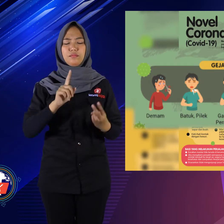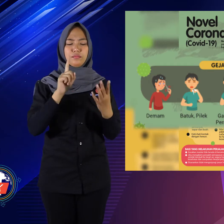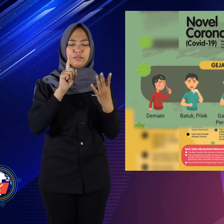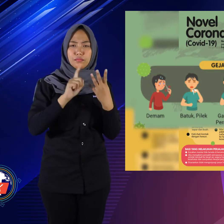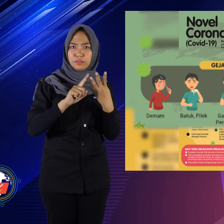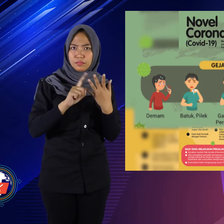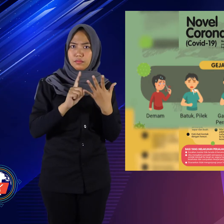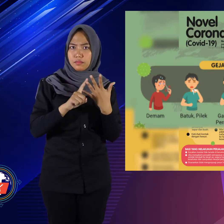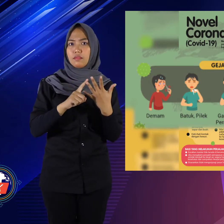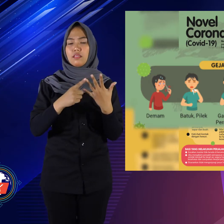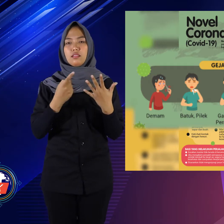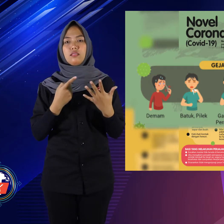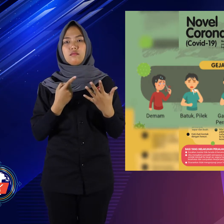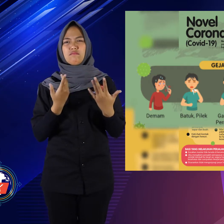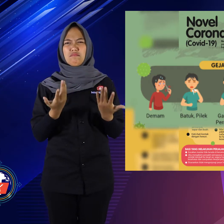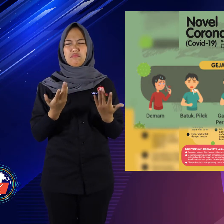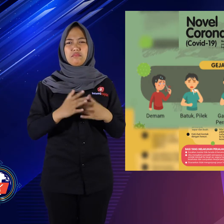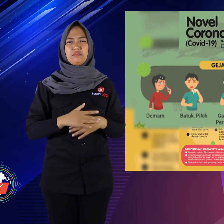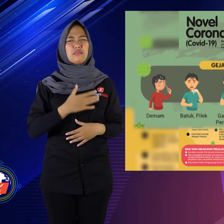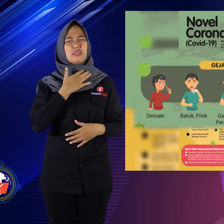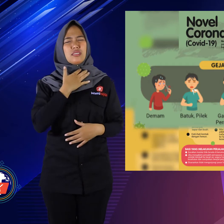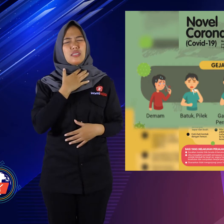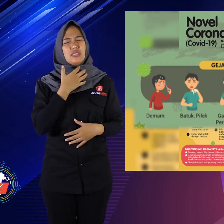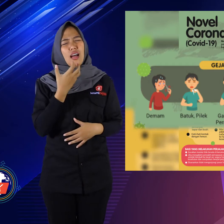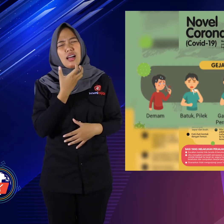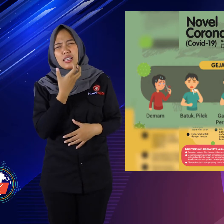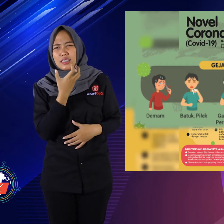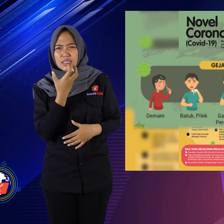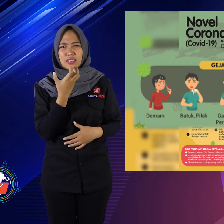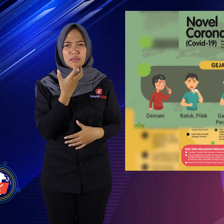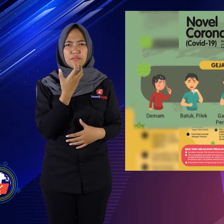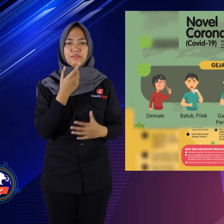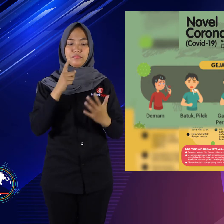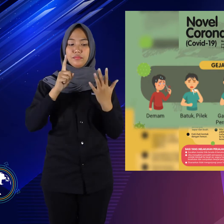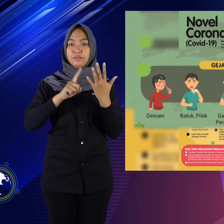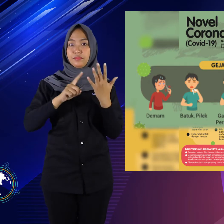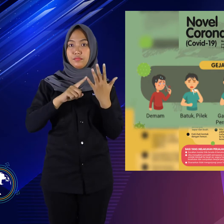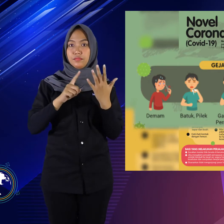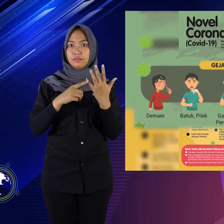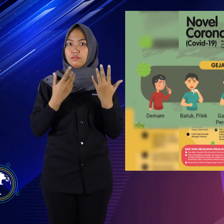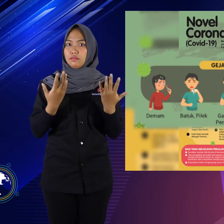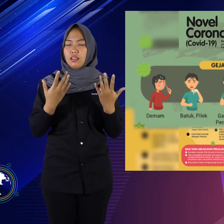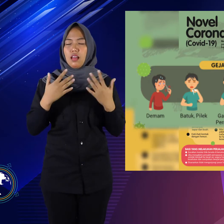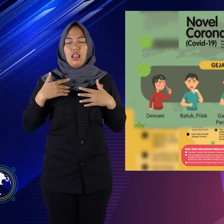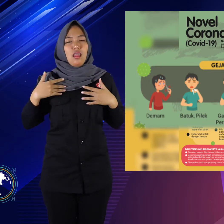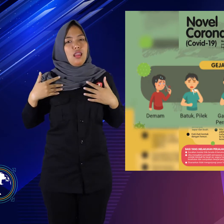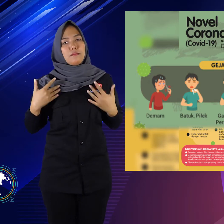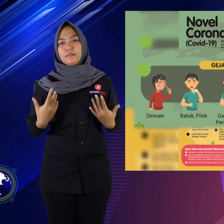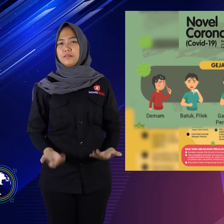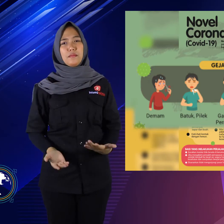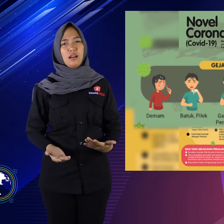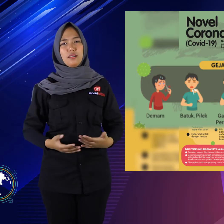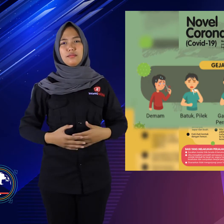sore throat, weak and listless